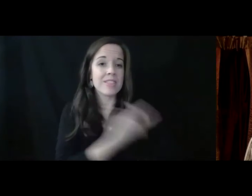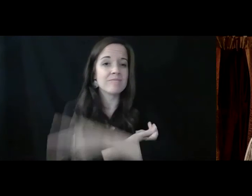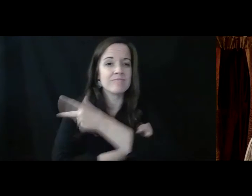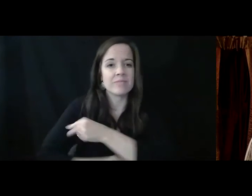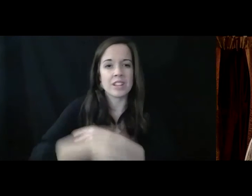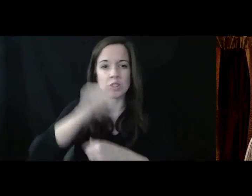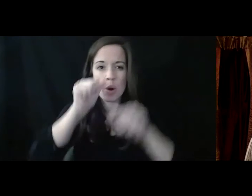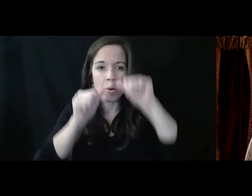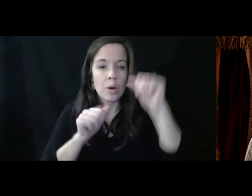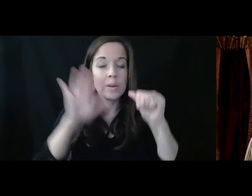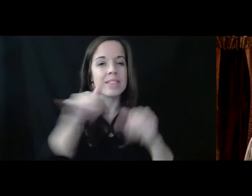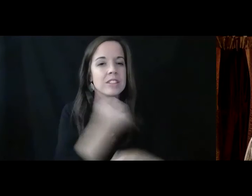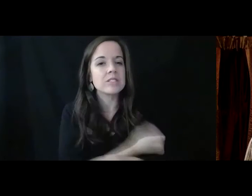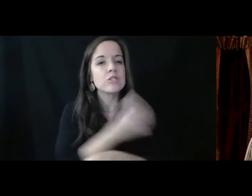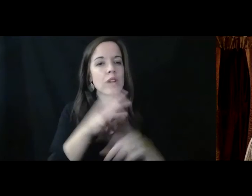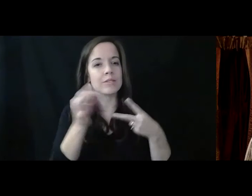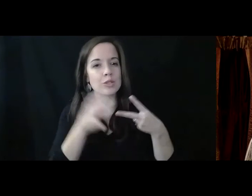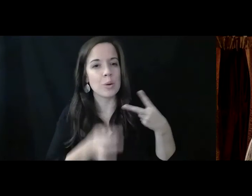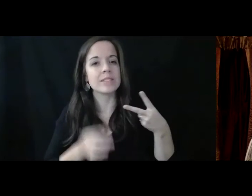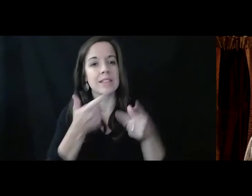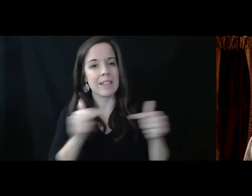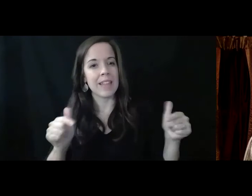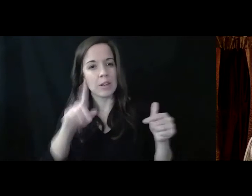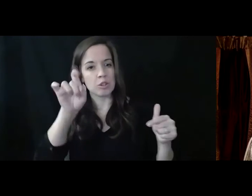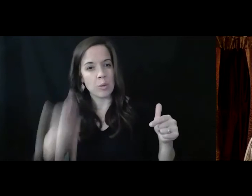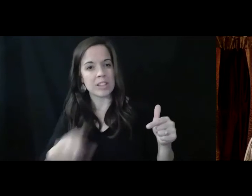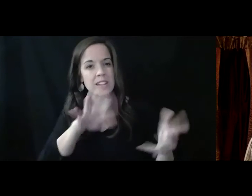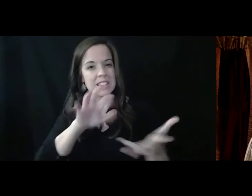is the drug of choice // the language in question is corrupt // it’s poison and